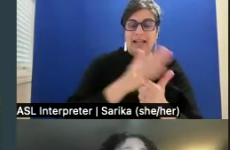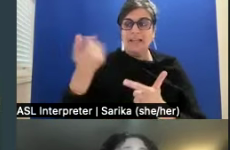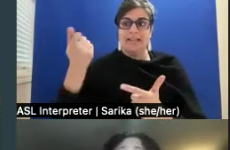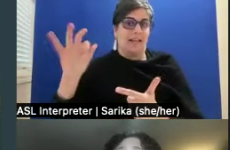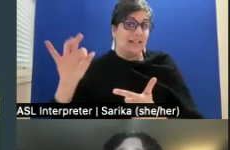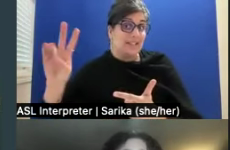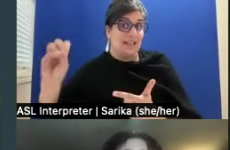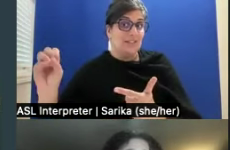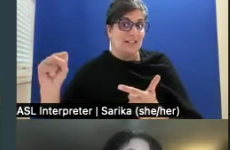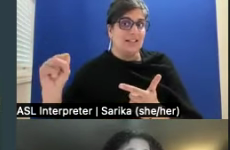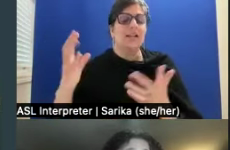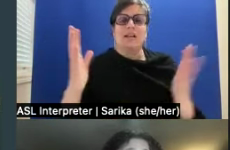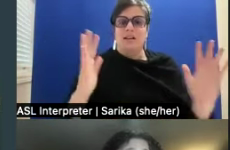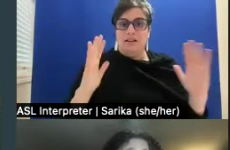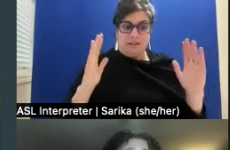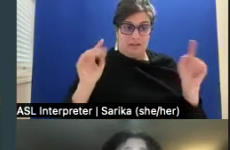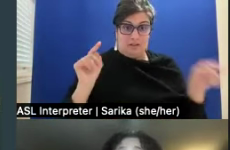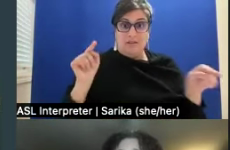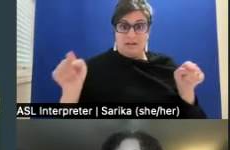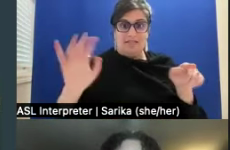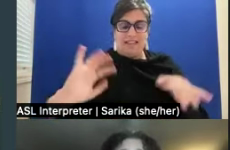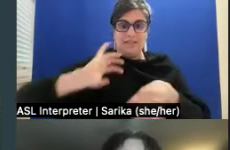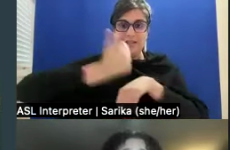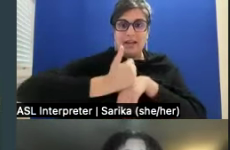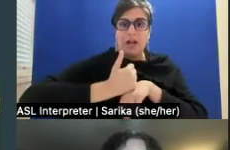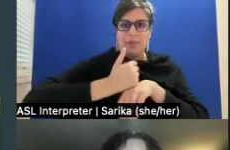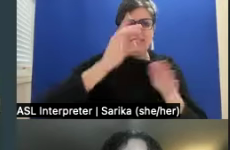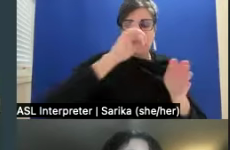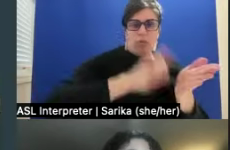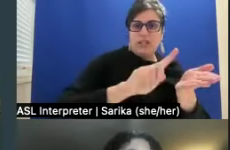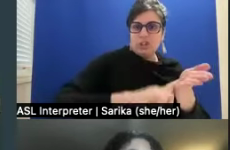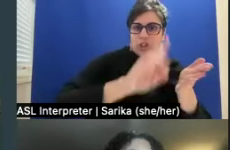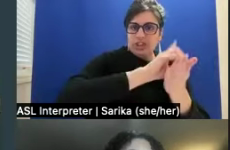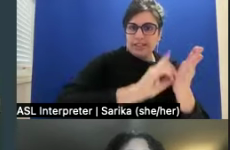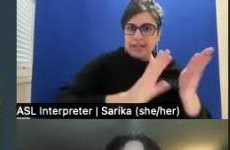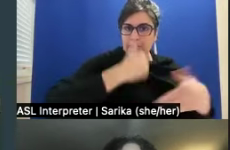and what that set up as, in that research and design process. Yeah.